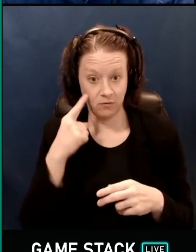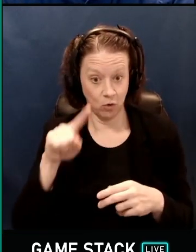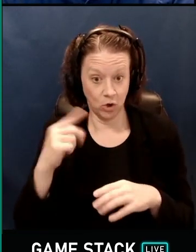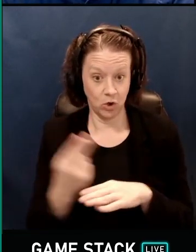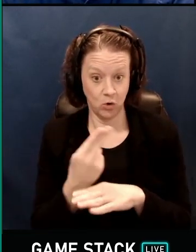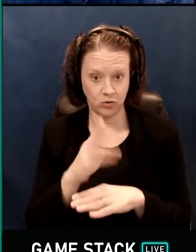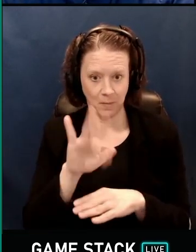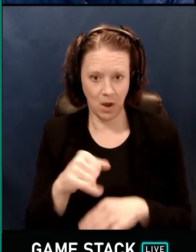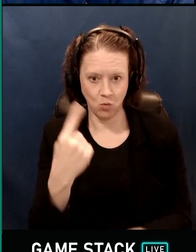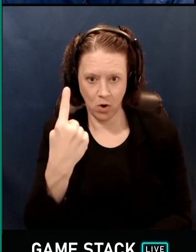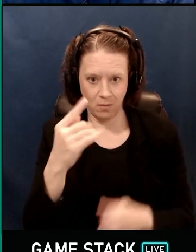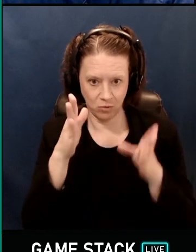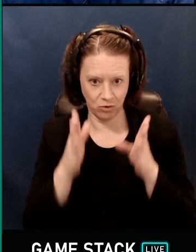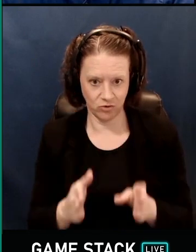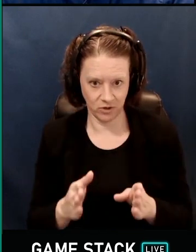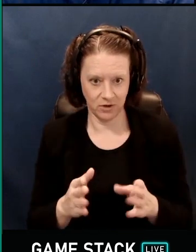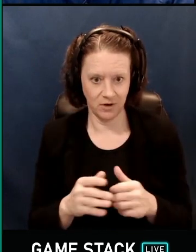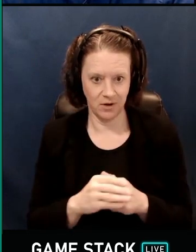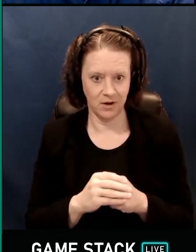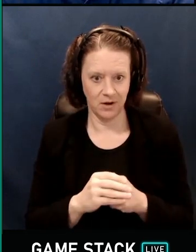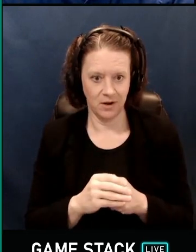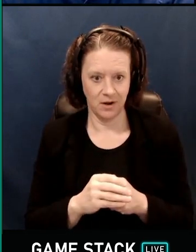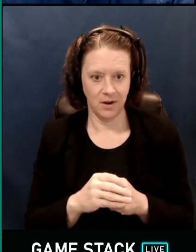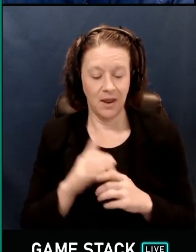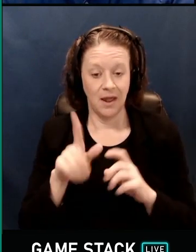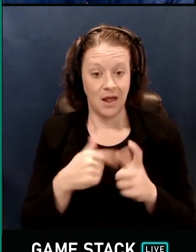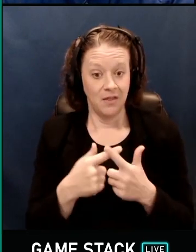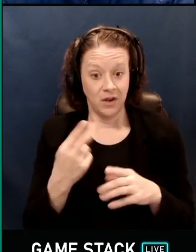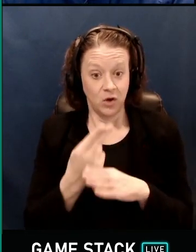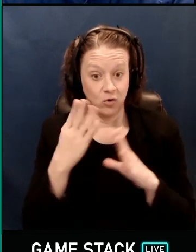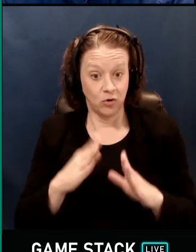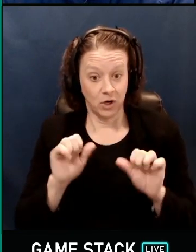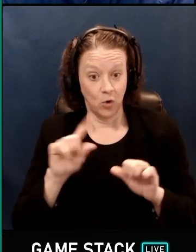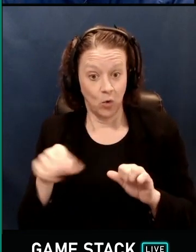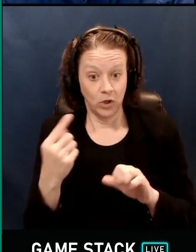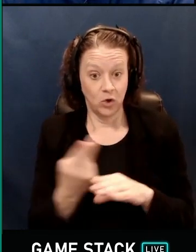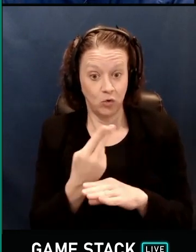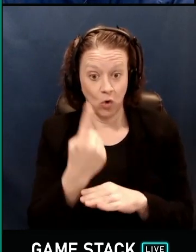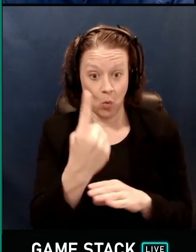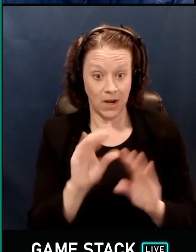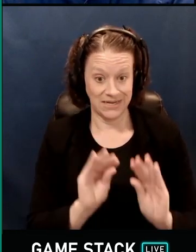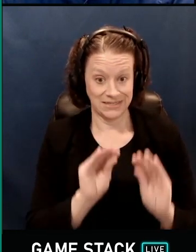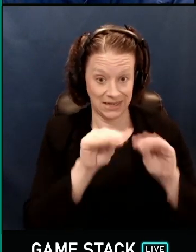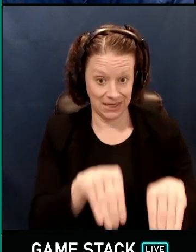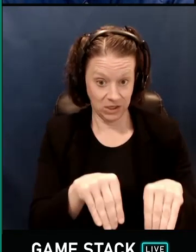The last: User may use only one installation at any given time.